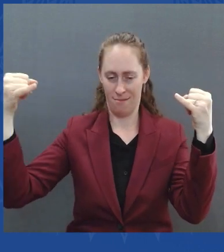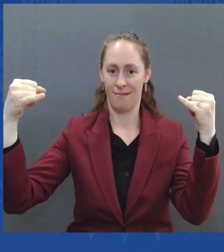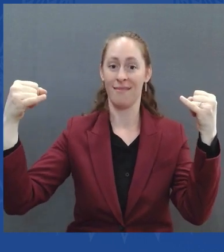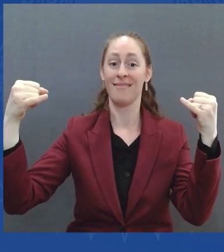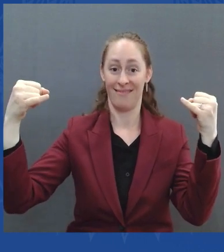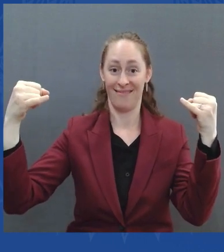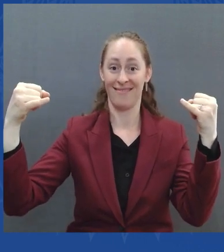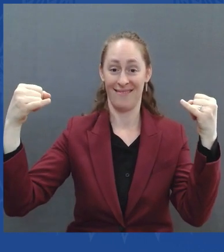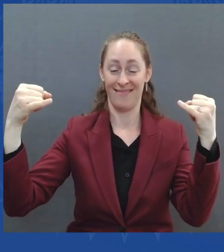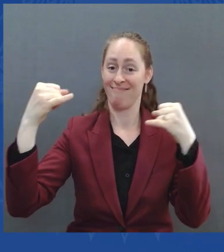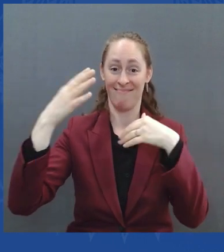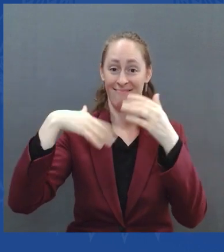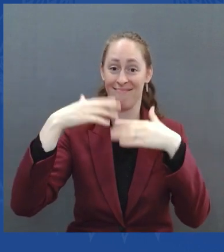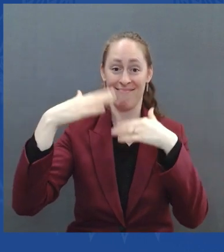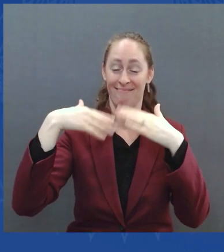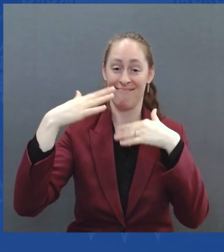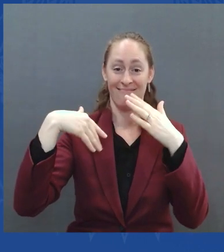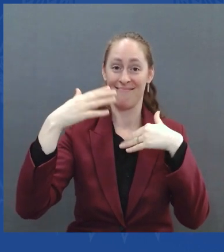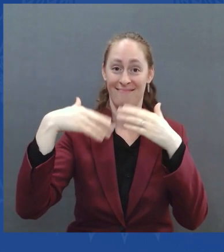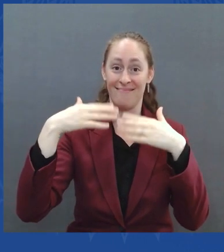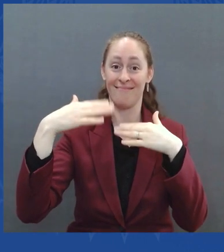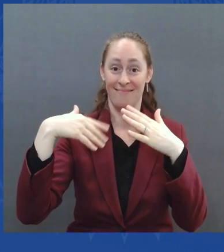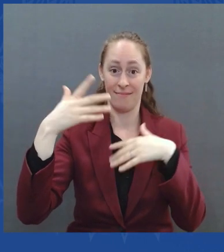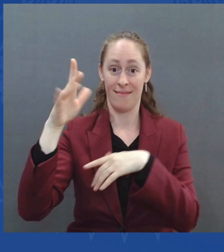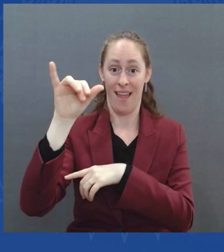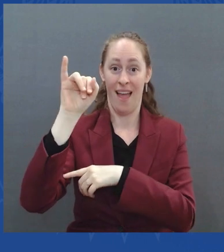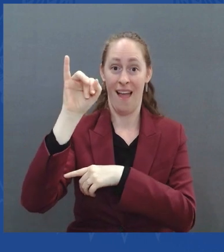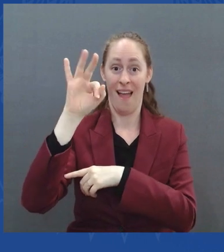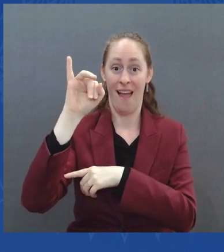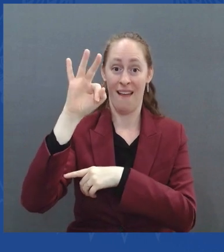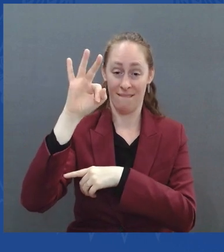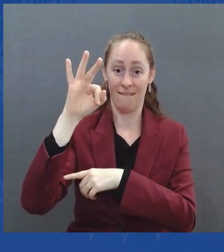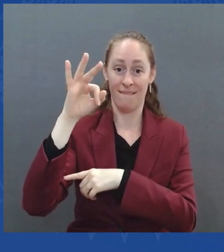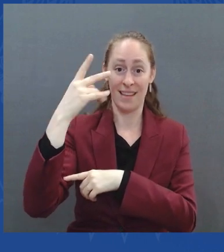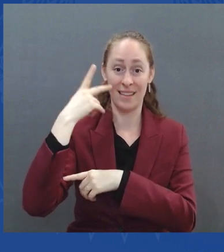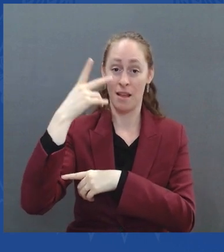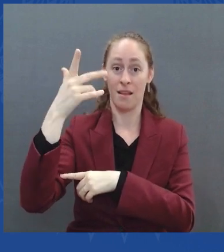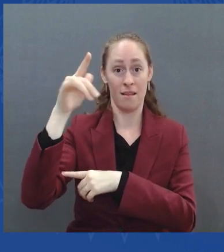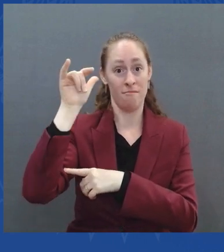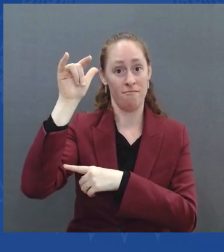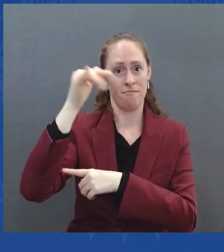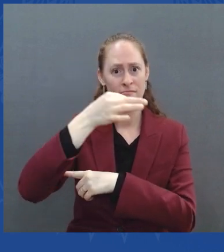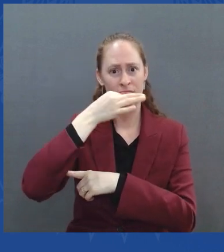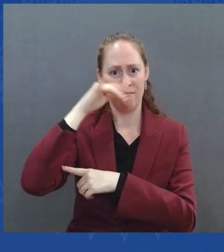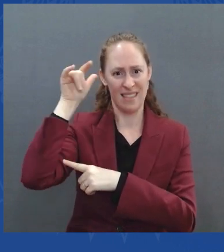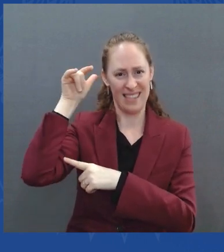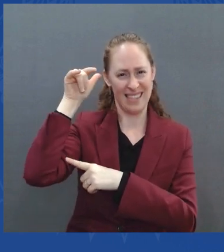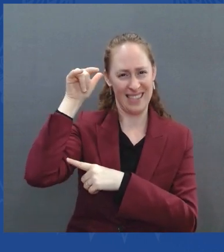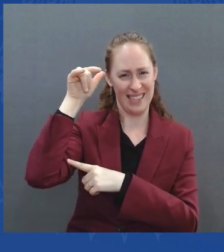And the airplane would come down with a hook on it and pick it up and take it off. So, you know -- I'm not going to say -- if Jennings were here,